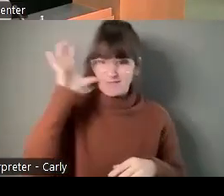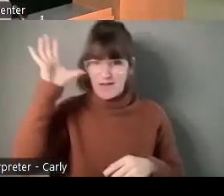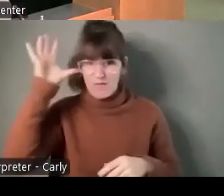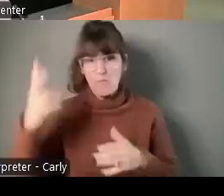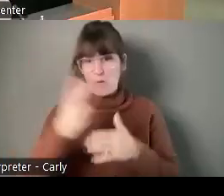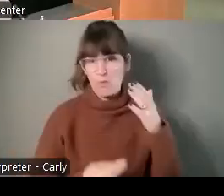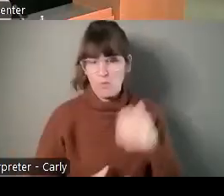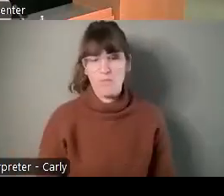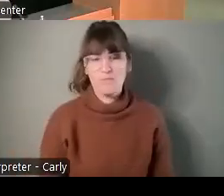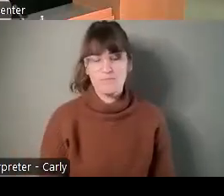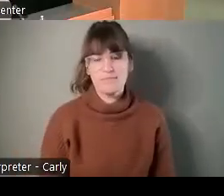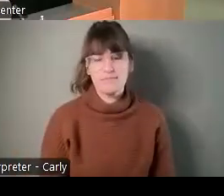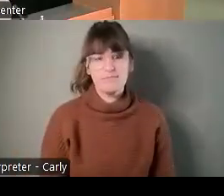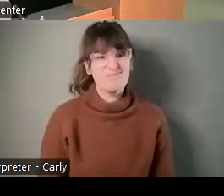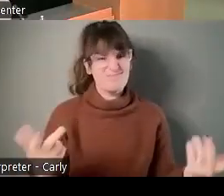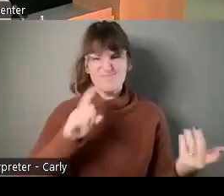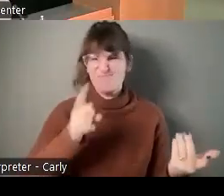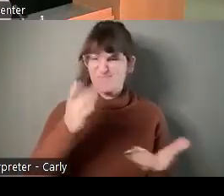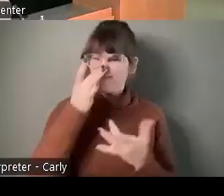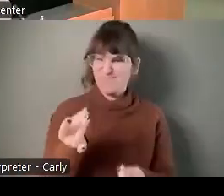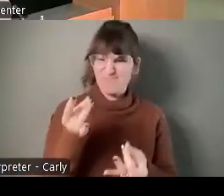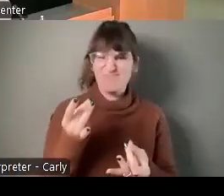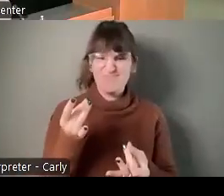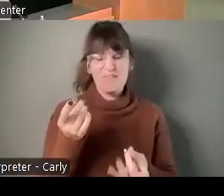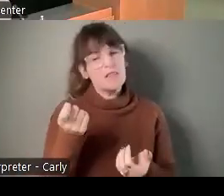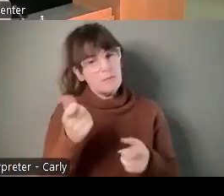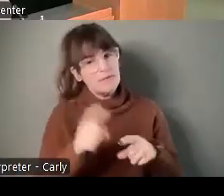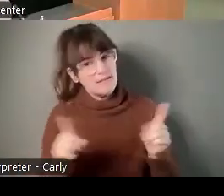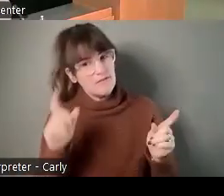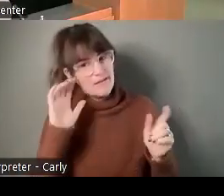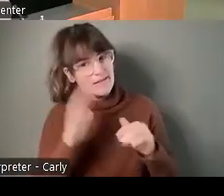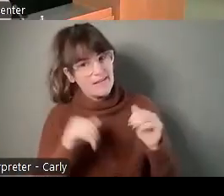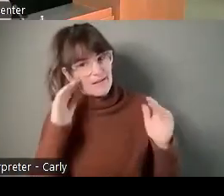and really interestingly and a little different than what we thought is that patient motivation to